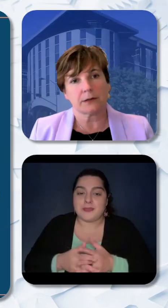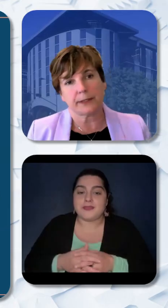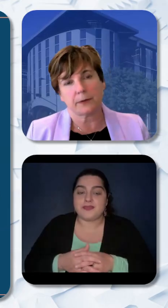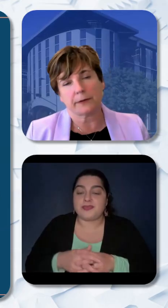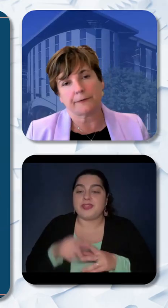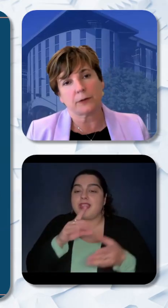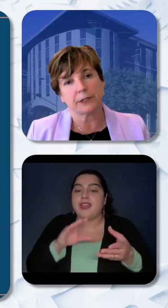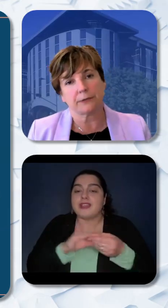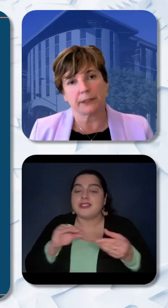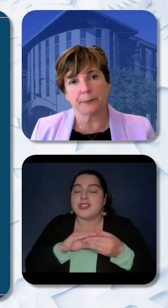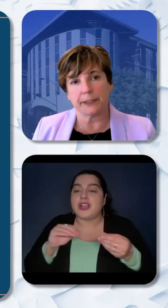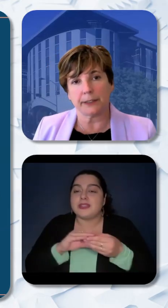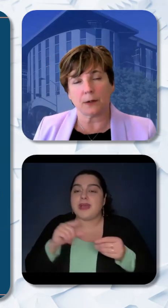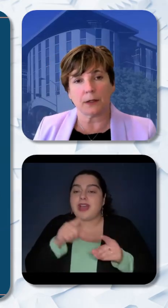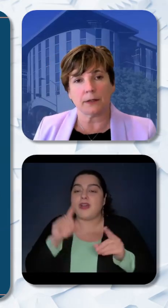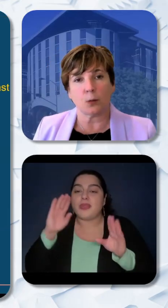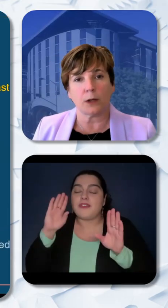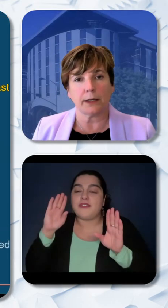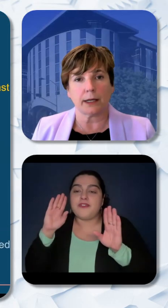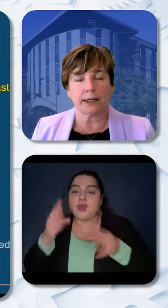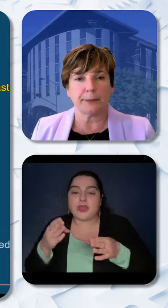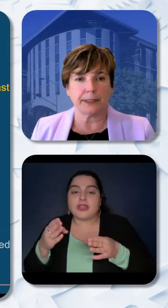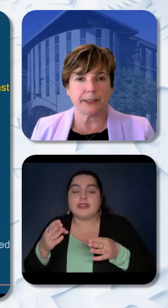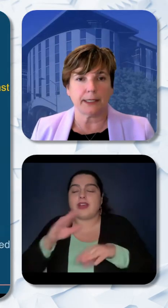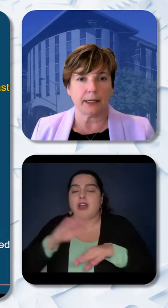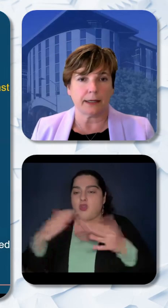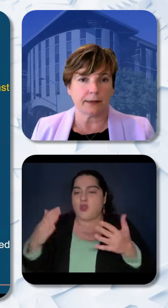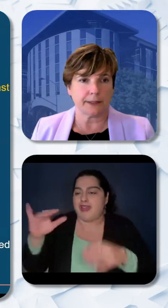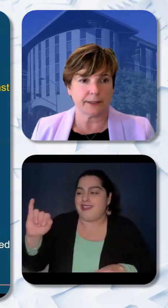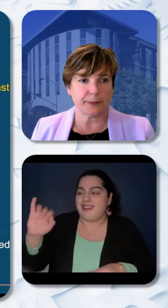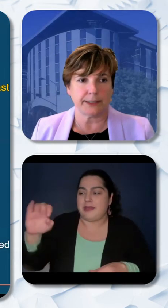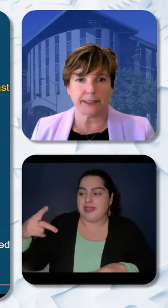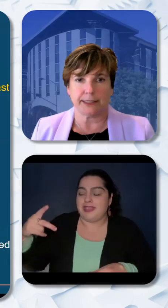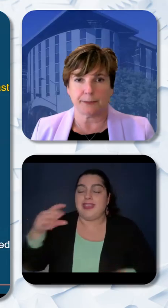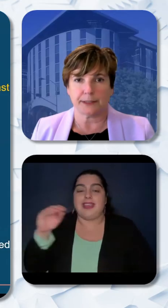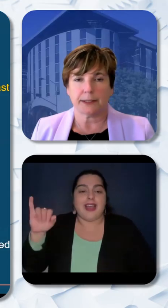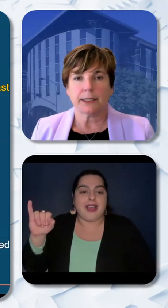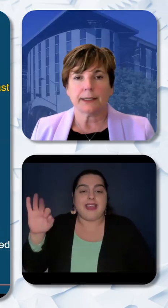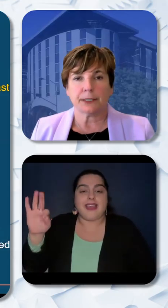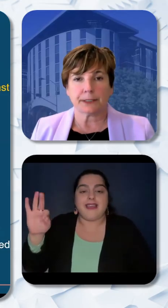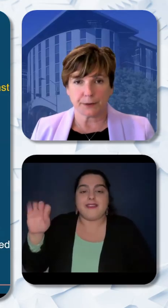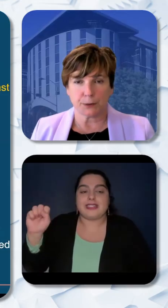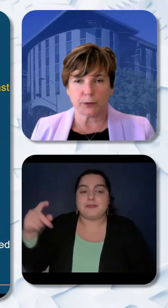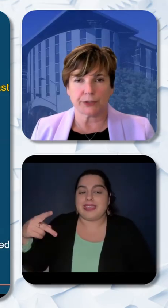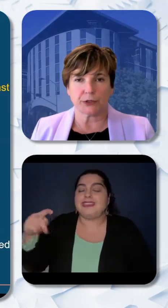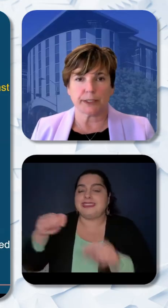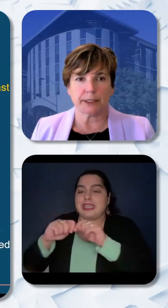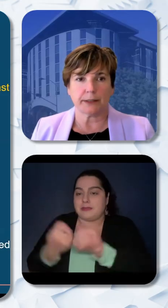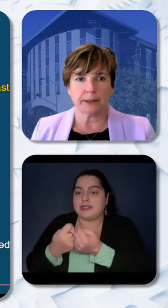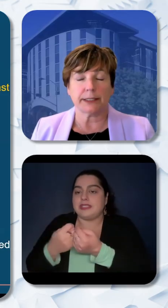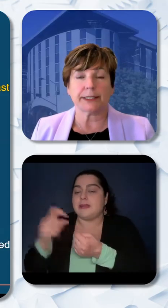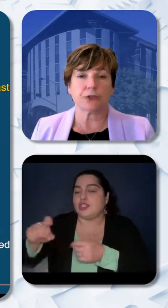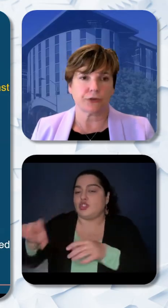Talks about the focus really being on what IEP and IFSP teams must do when determining least